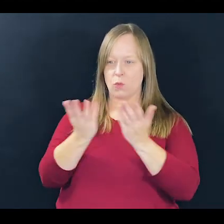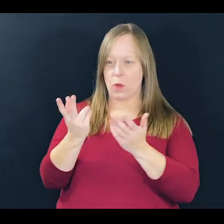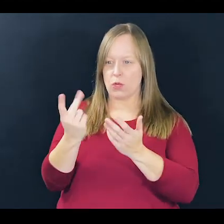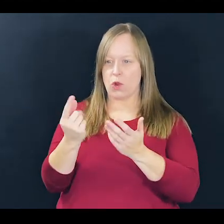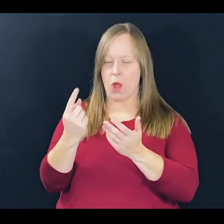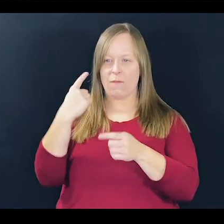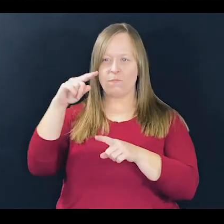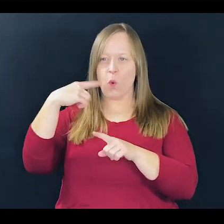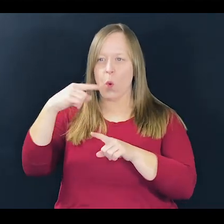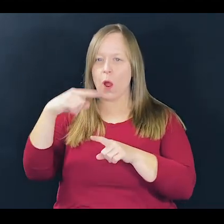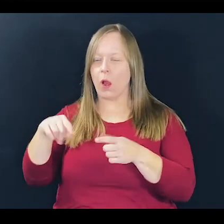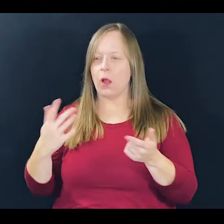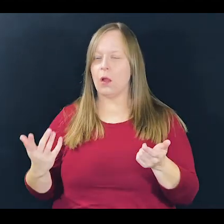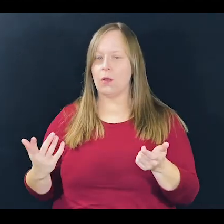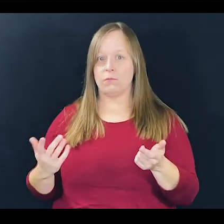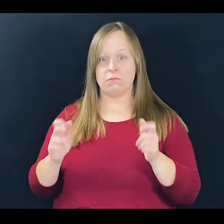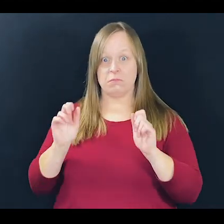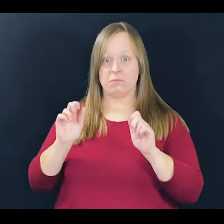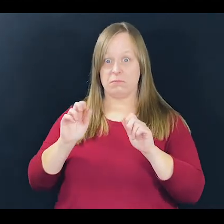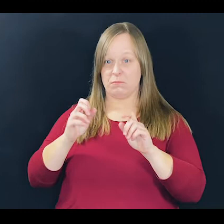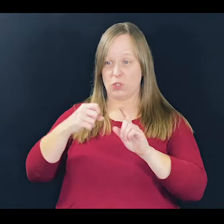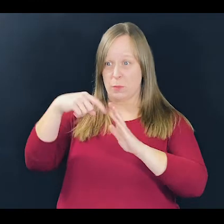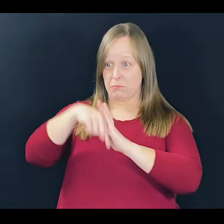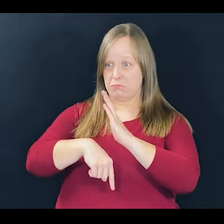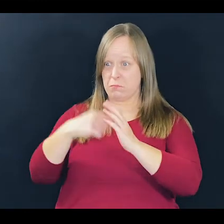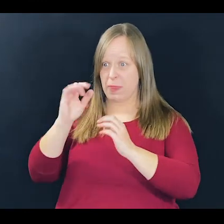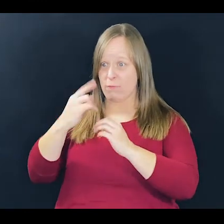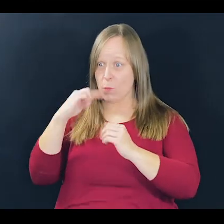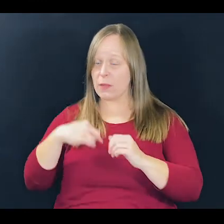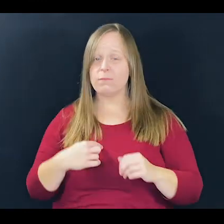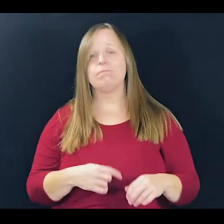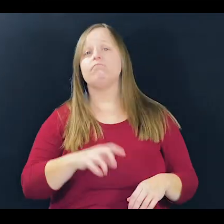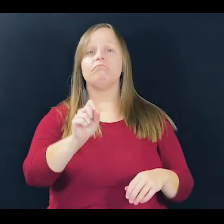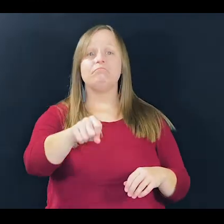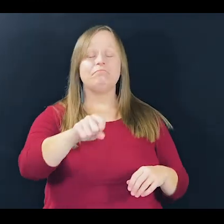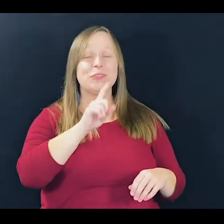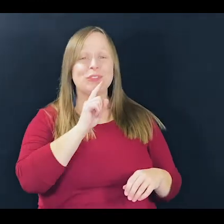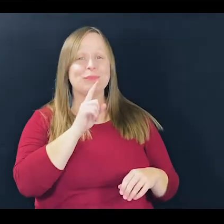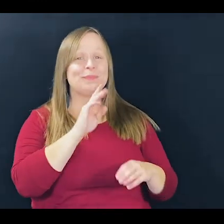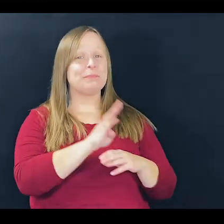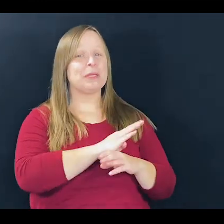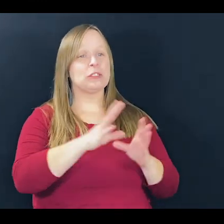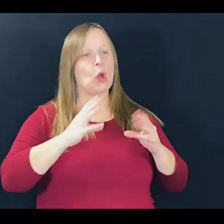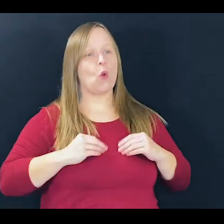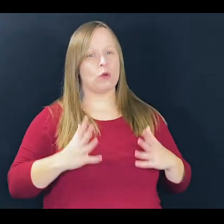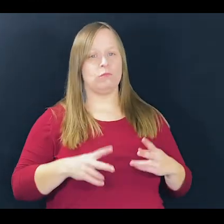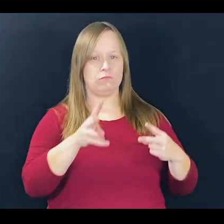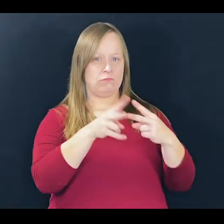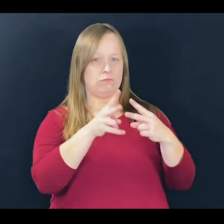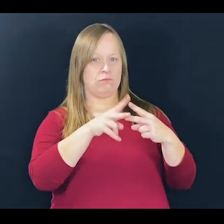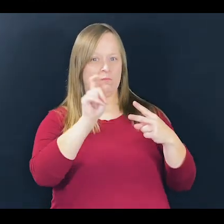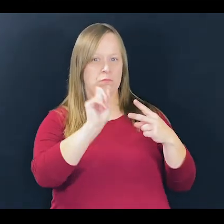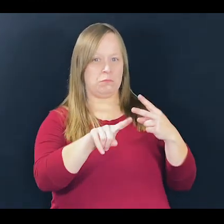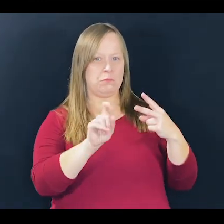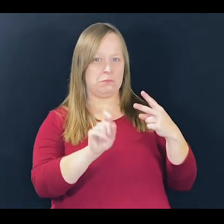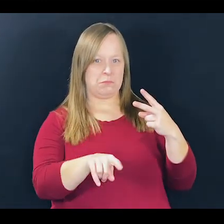the dog was needed for? Can you talk a little bit about that? So a business owner, can ask two questions,